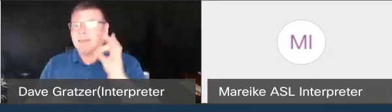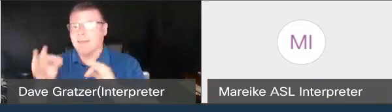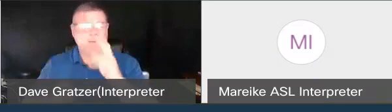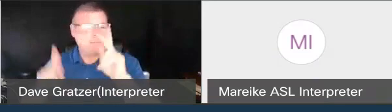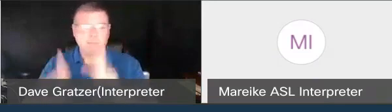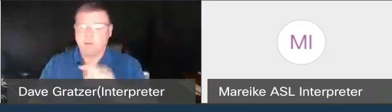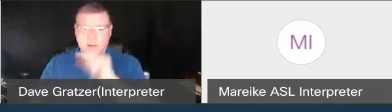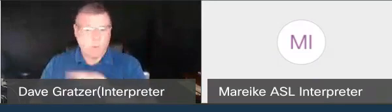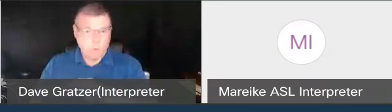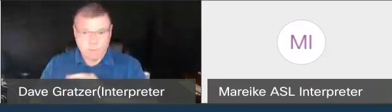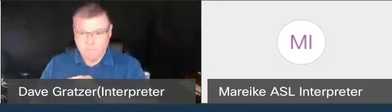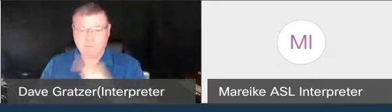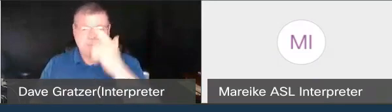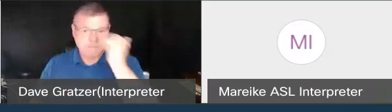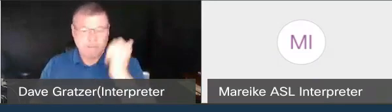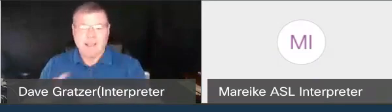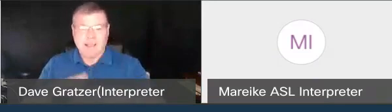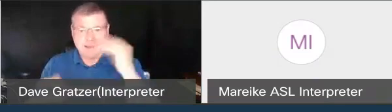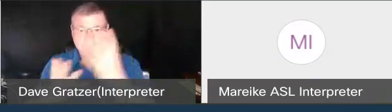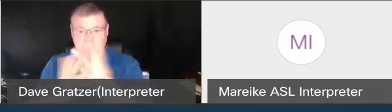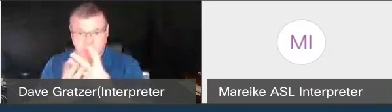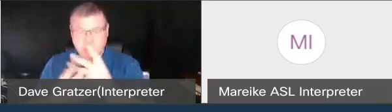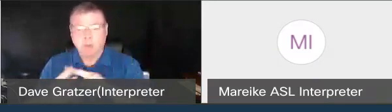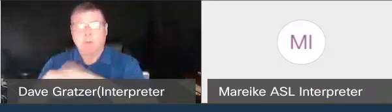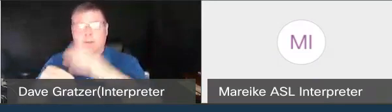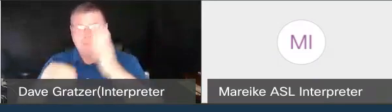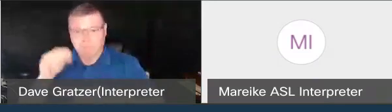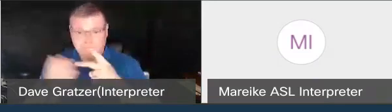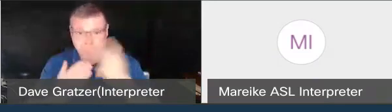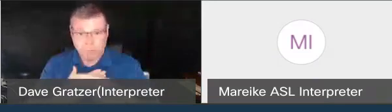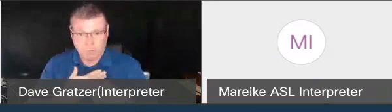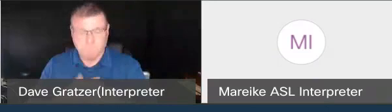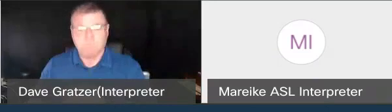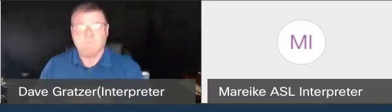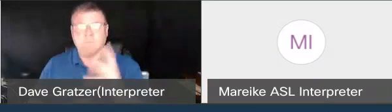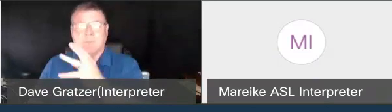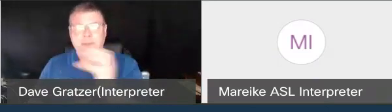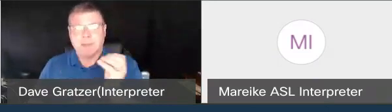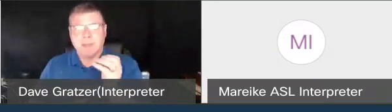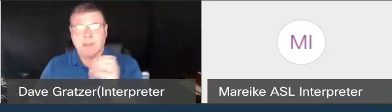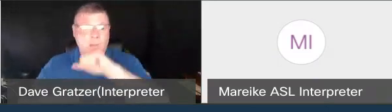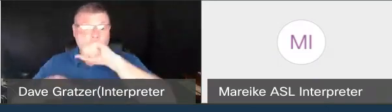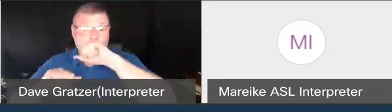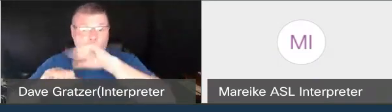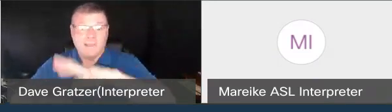because they're being led out of jail to complete these programs... Mansur: Uh-huh. Okay. Tanis: and without that, fallback of--